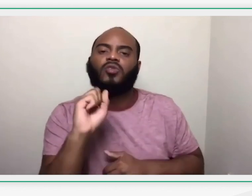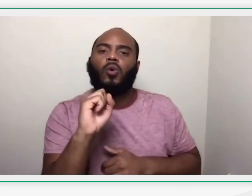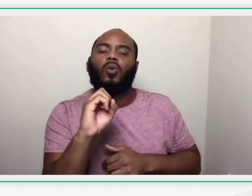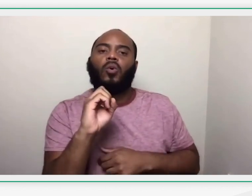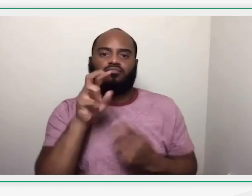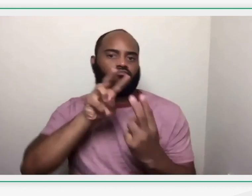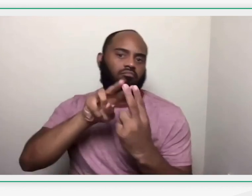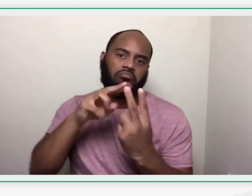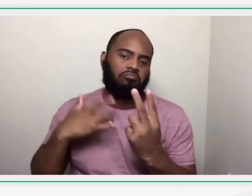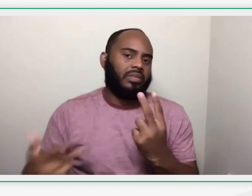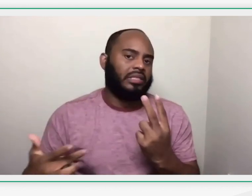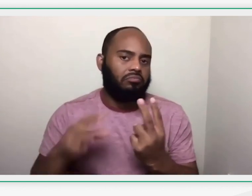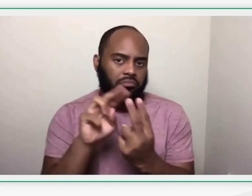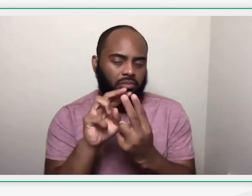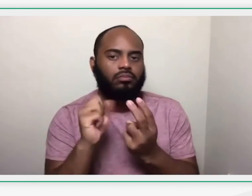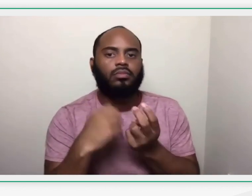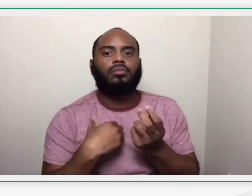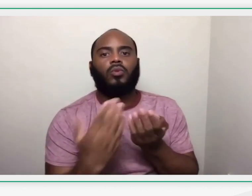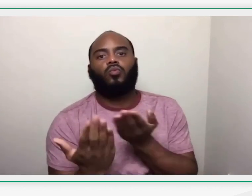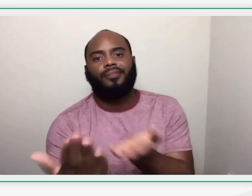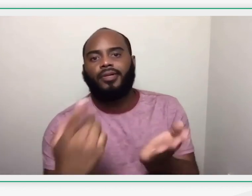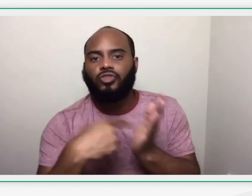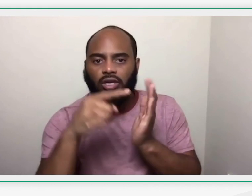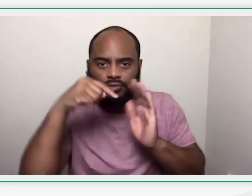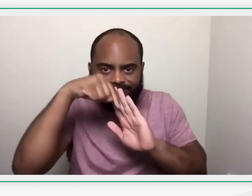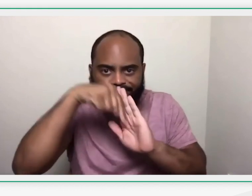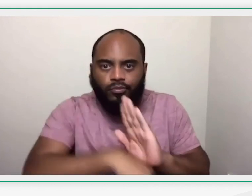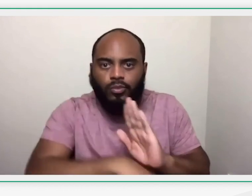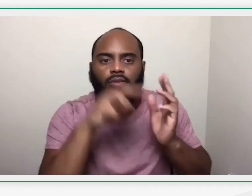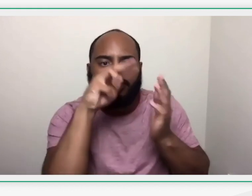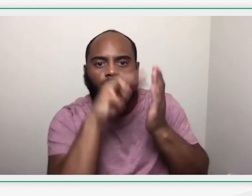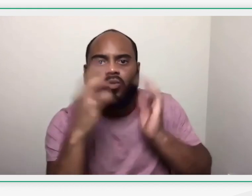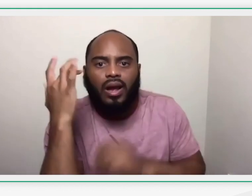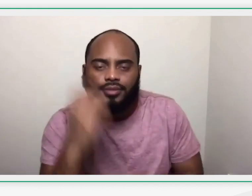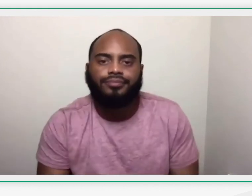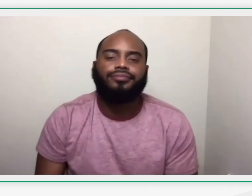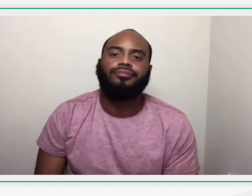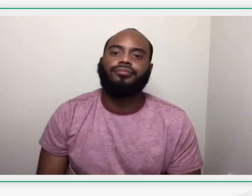or something on your credit report. So, I would recommend you look into your credit report and see why that's happening.